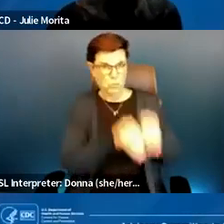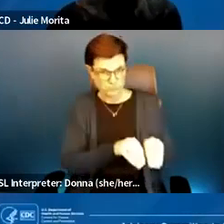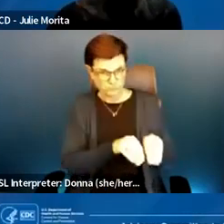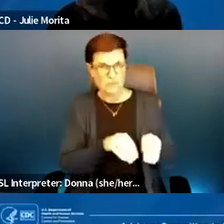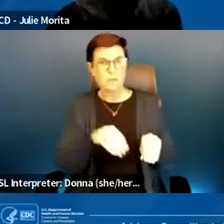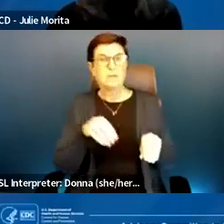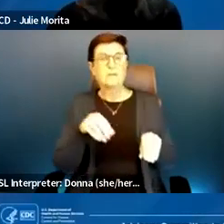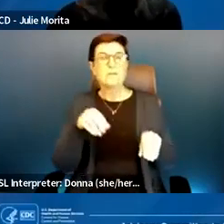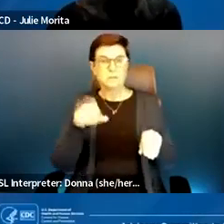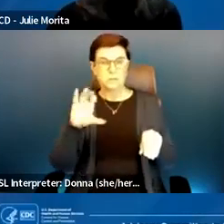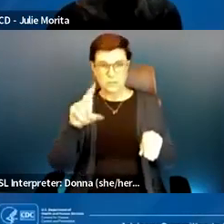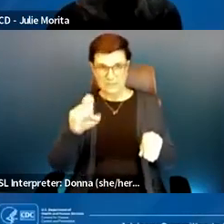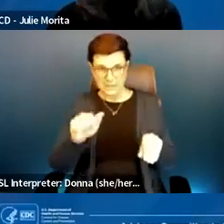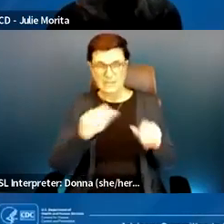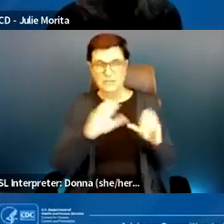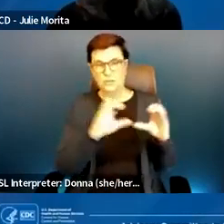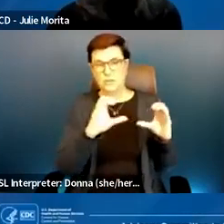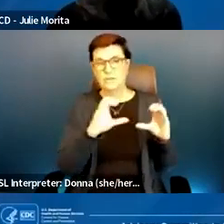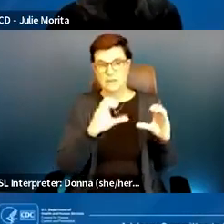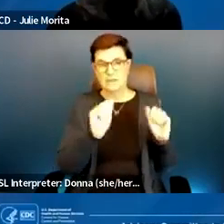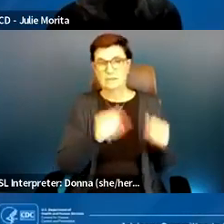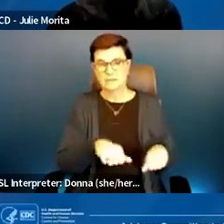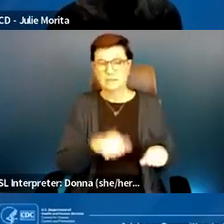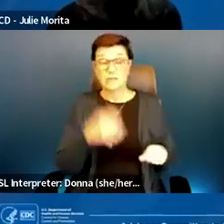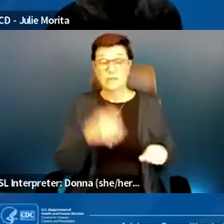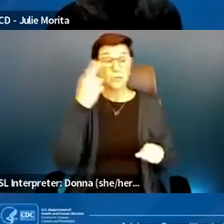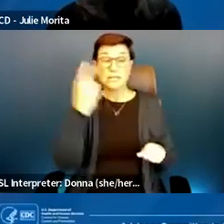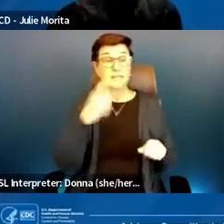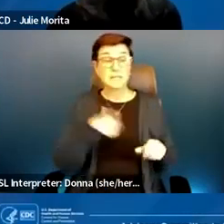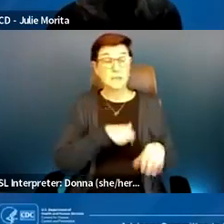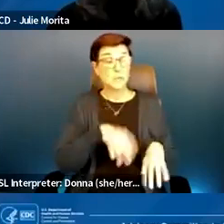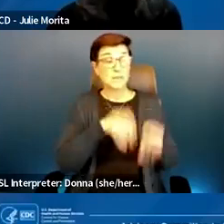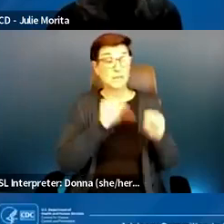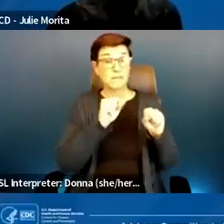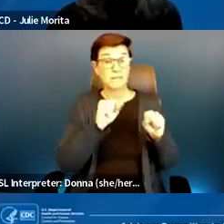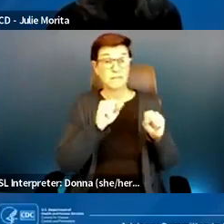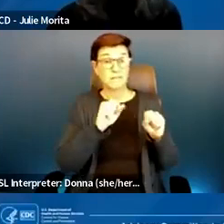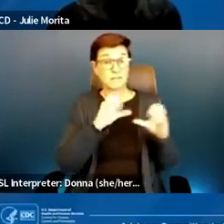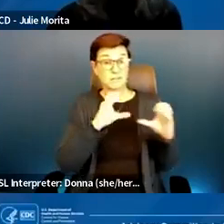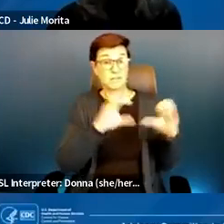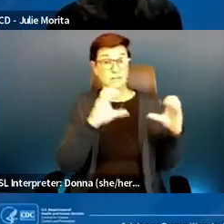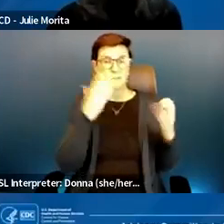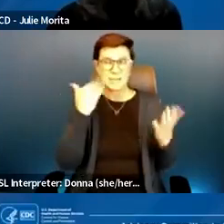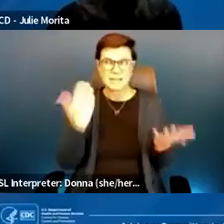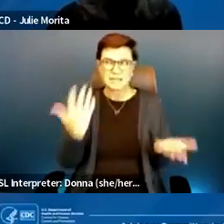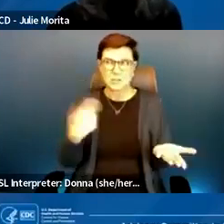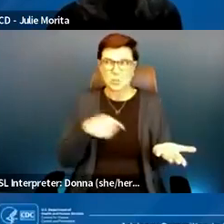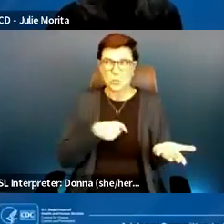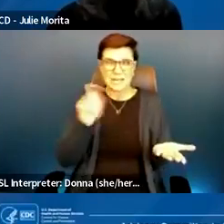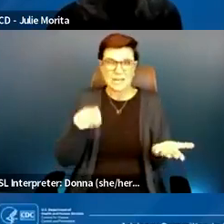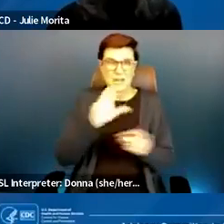And the reason that was done is you need a culture of quality even in a research lab.